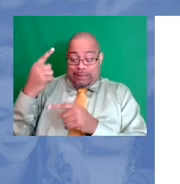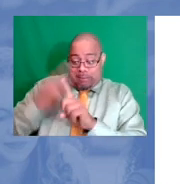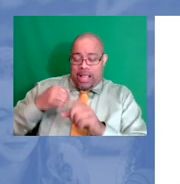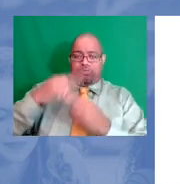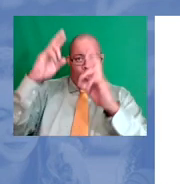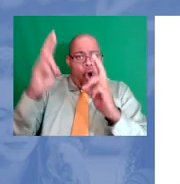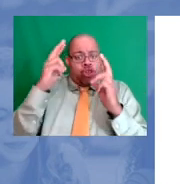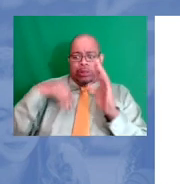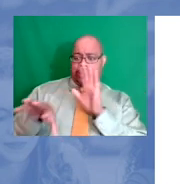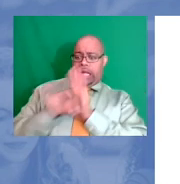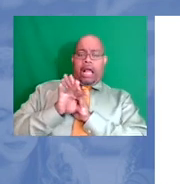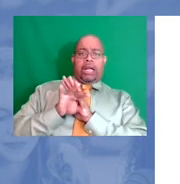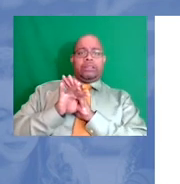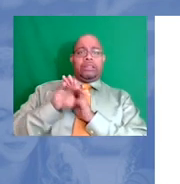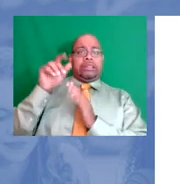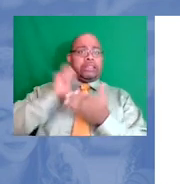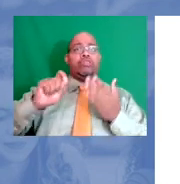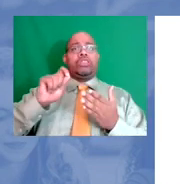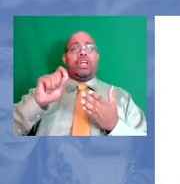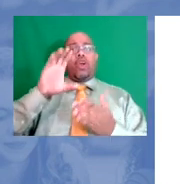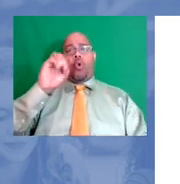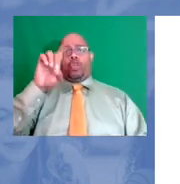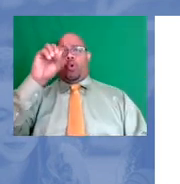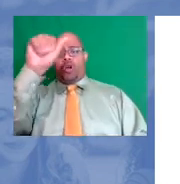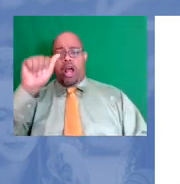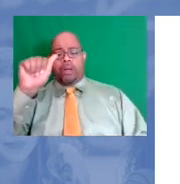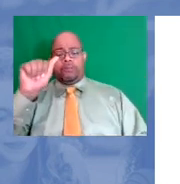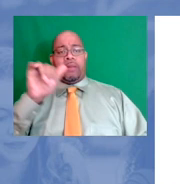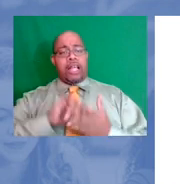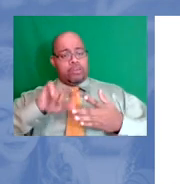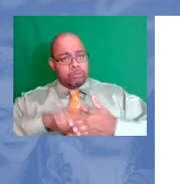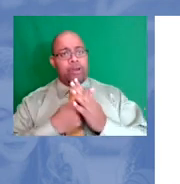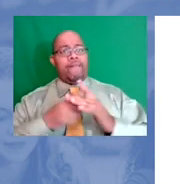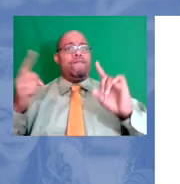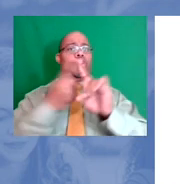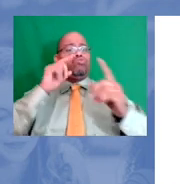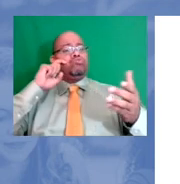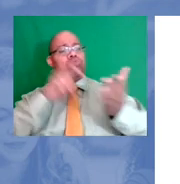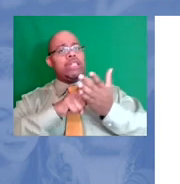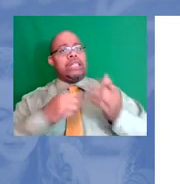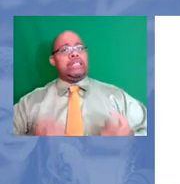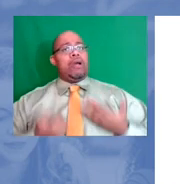SECRETARY OF EDUCATION CARDONA AS THE RECOGNIZING INSPIRING SCHOOLS EMPLOYEE OF THE YEAR ALSO